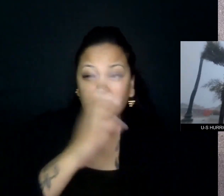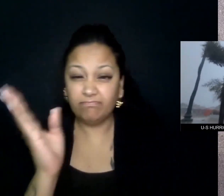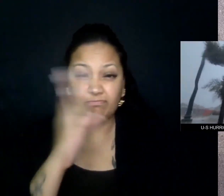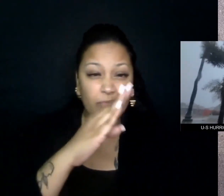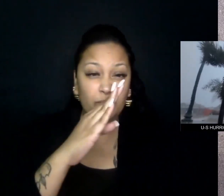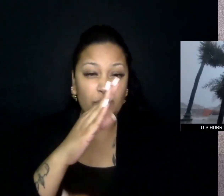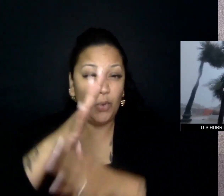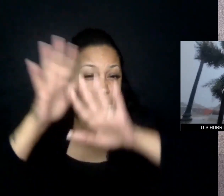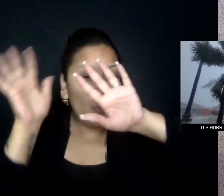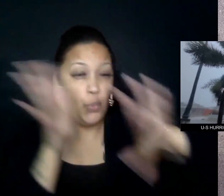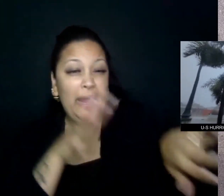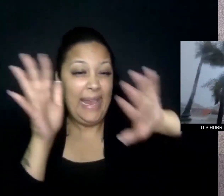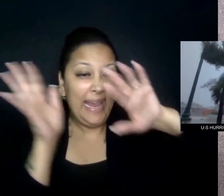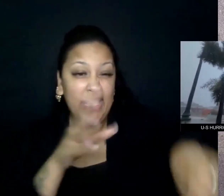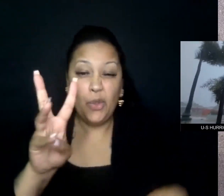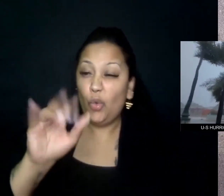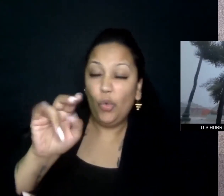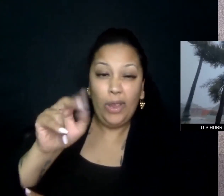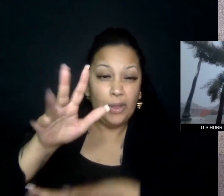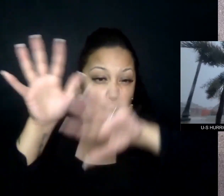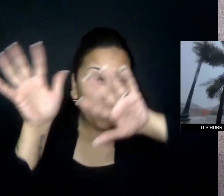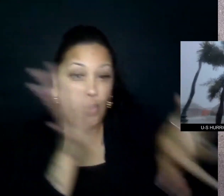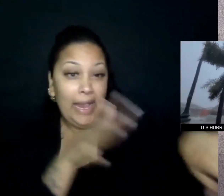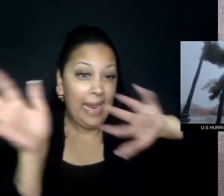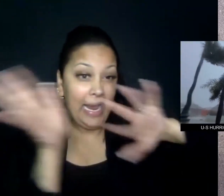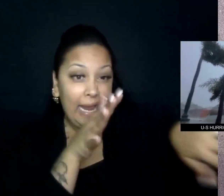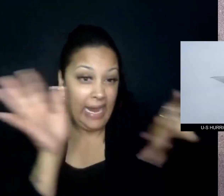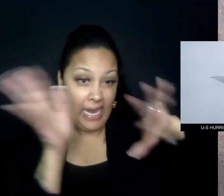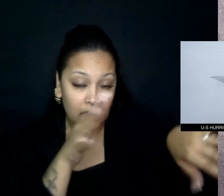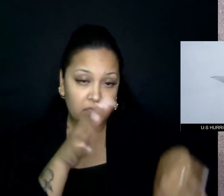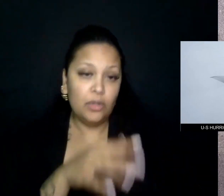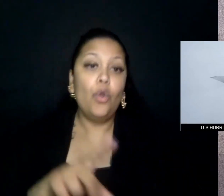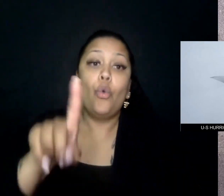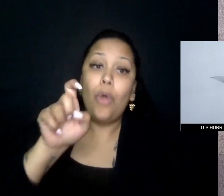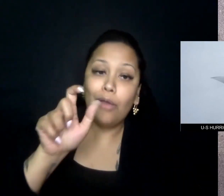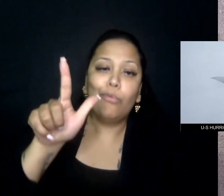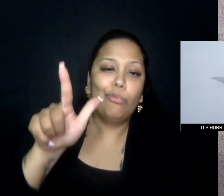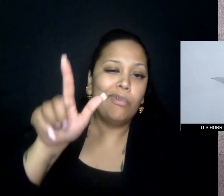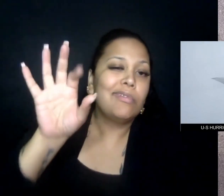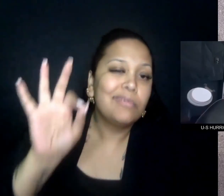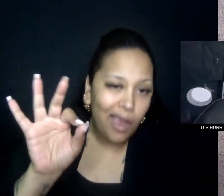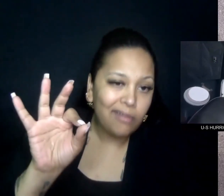the hurricanes would have sustained winds of 129 miles per hour or stronger.